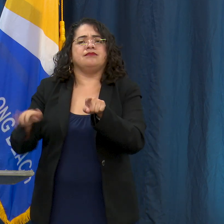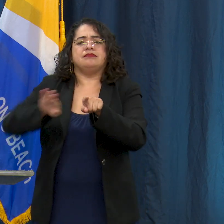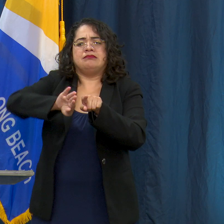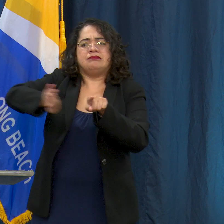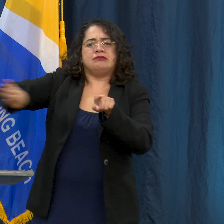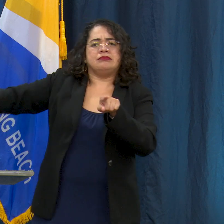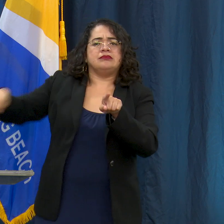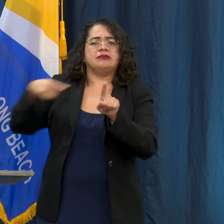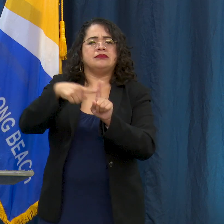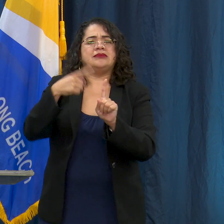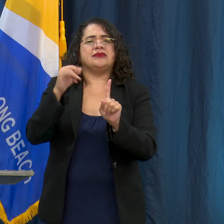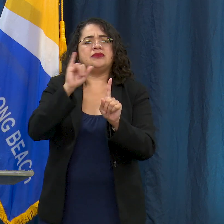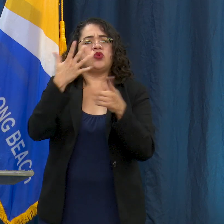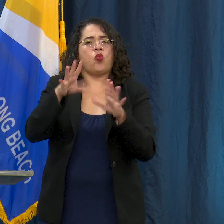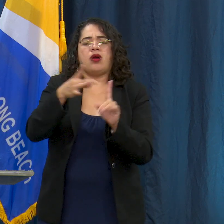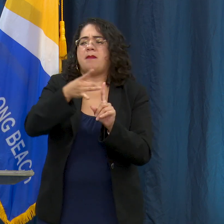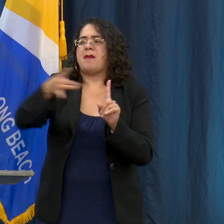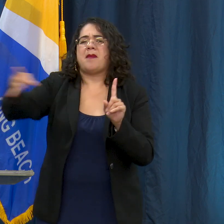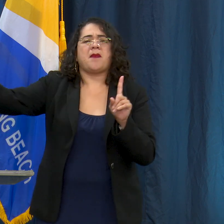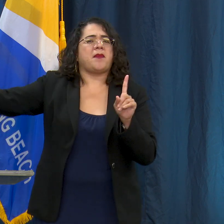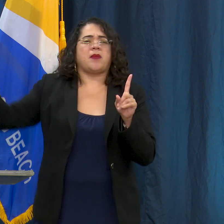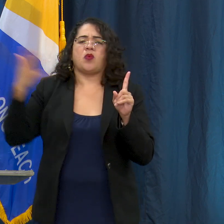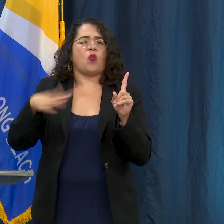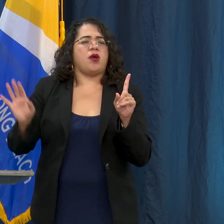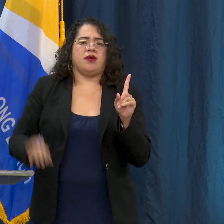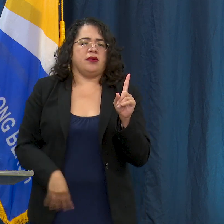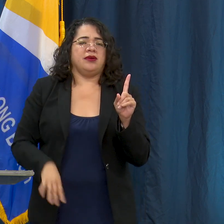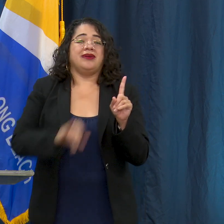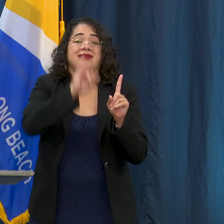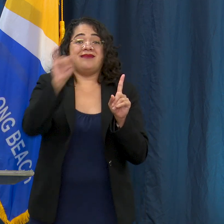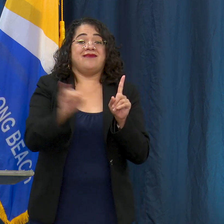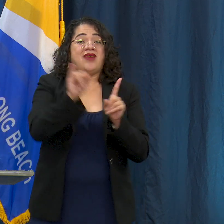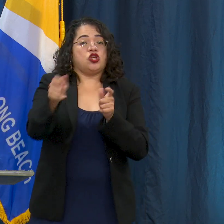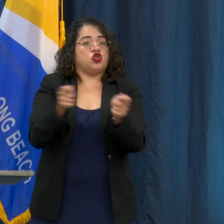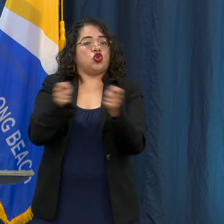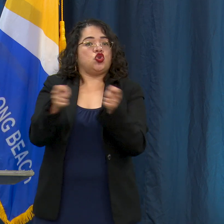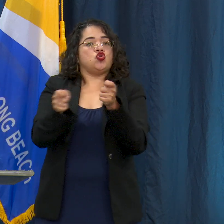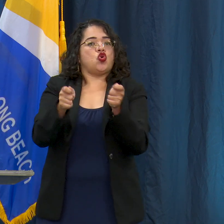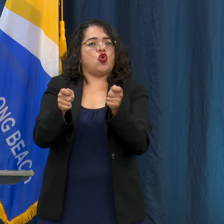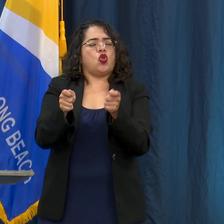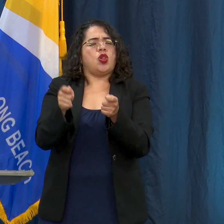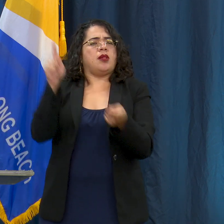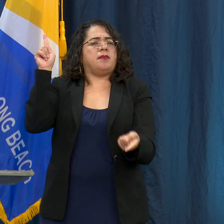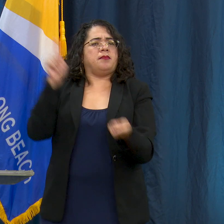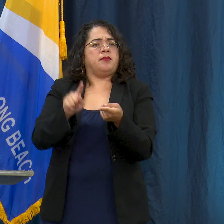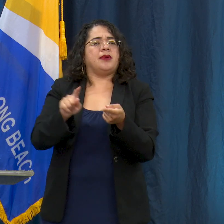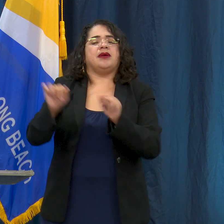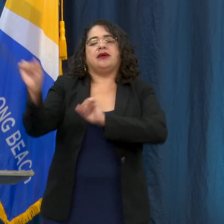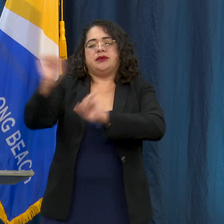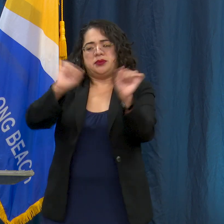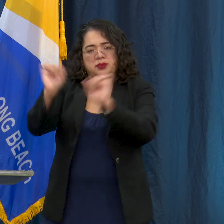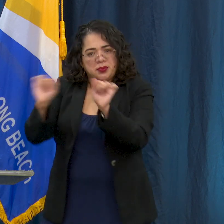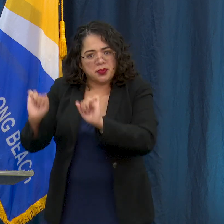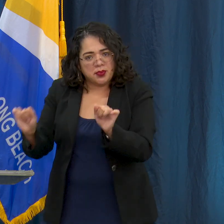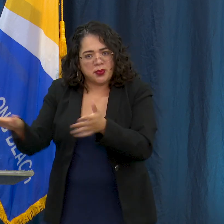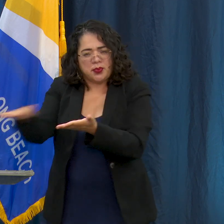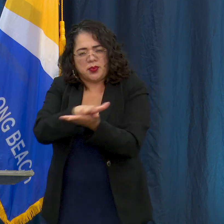to really make sure that the right infection control practices are happening - so making sure that everyone is wearing a mask, that everyone's